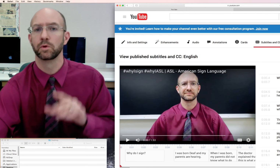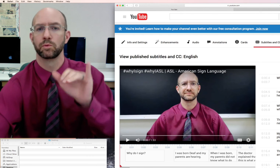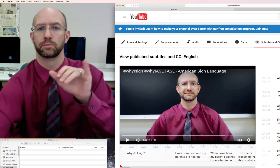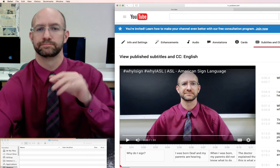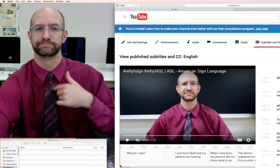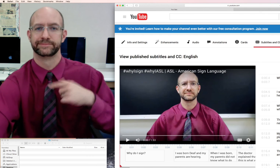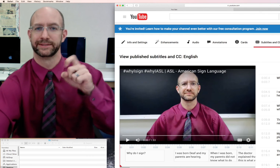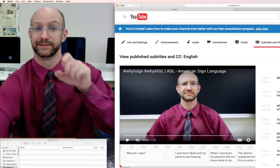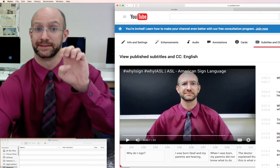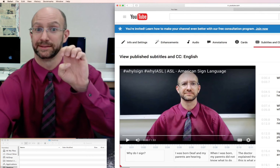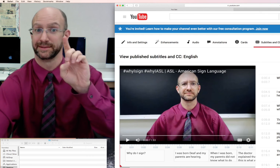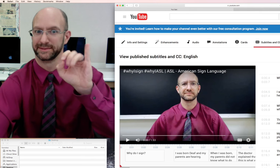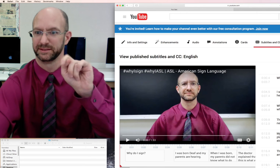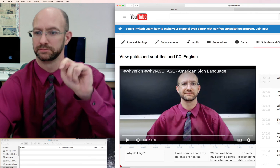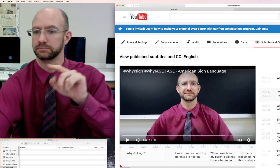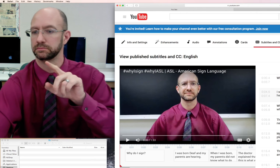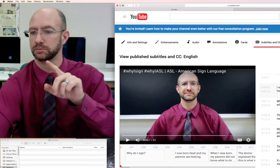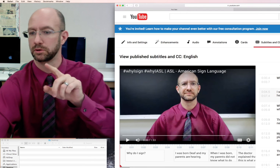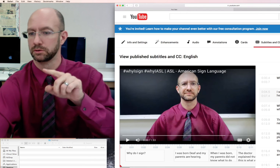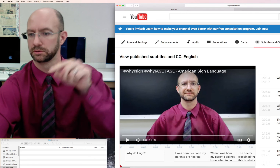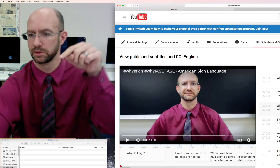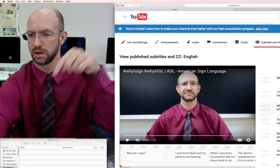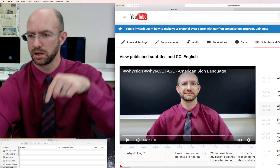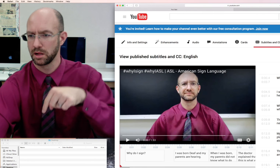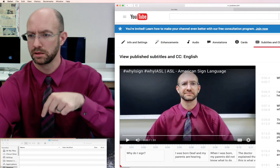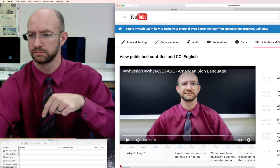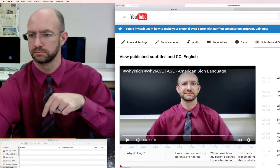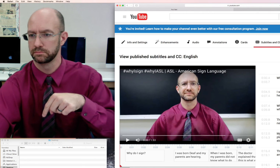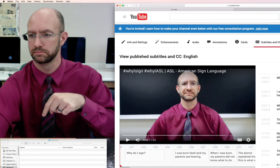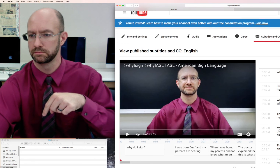Oh yeah, I need to click "Edit" so I can make changes. And that is down at the bottom.